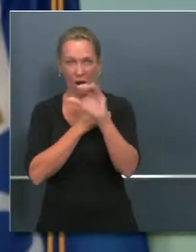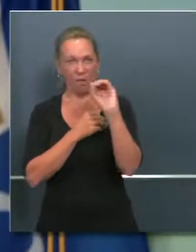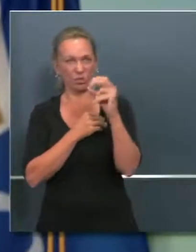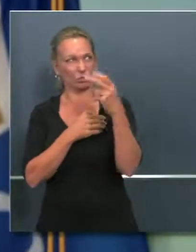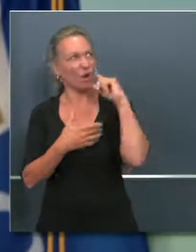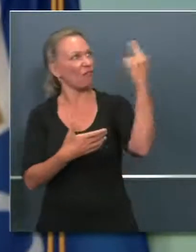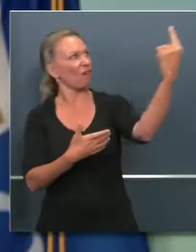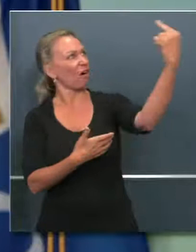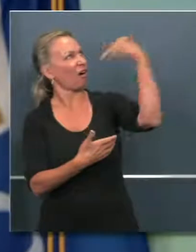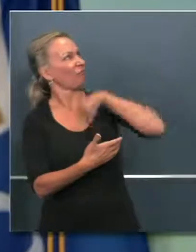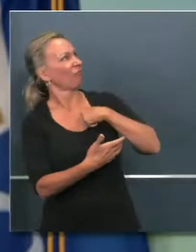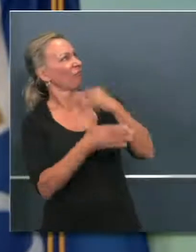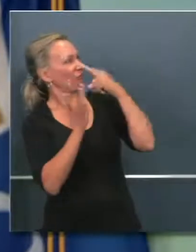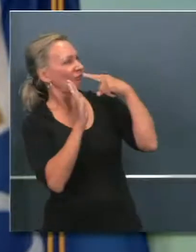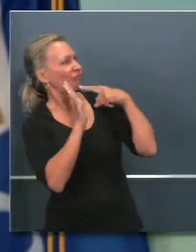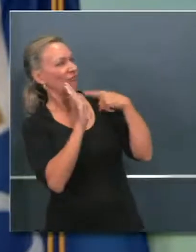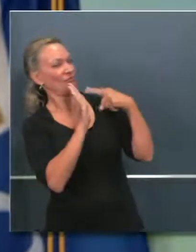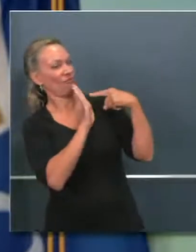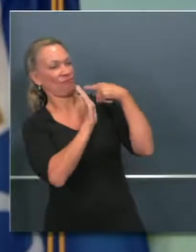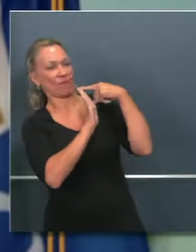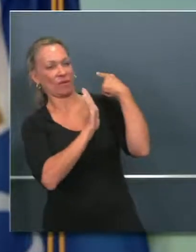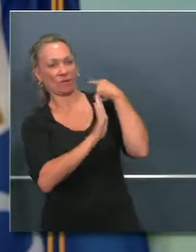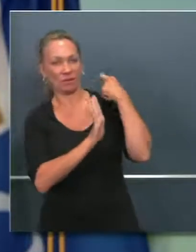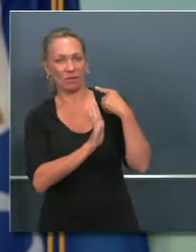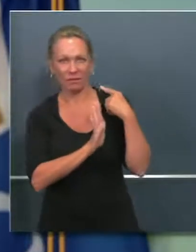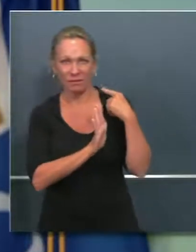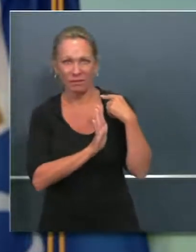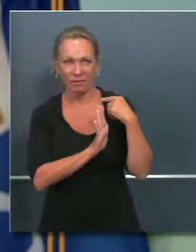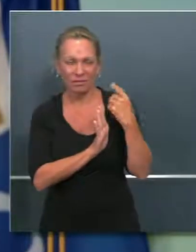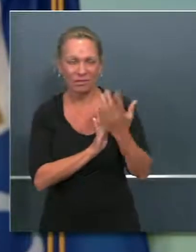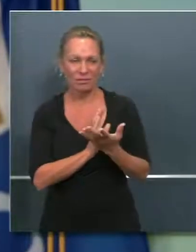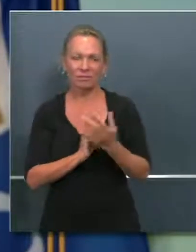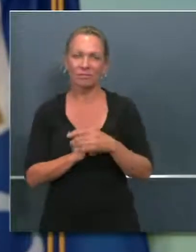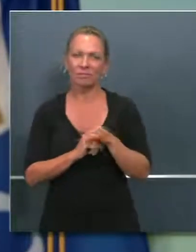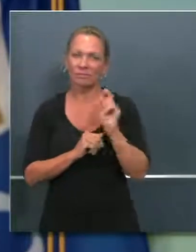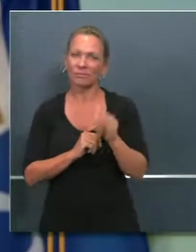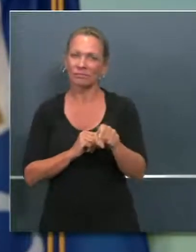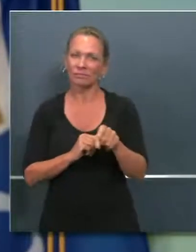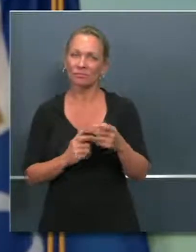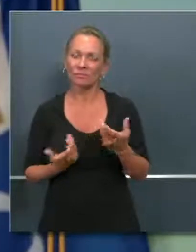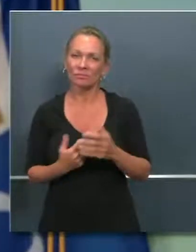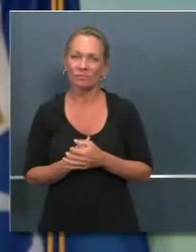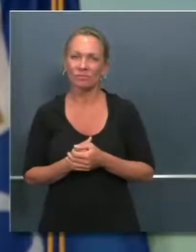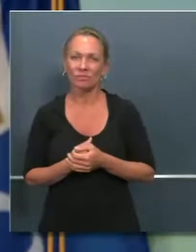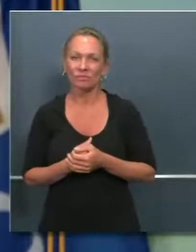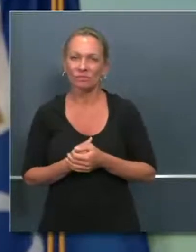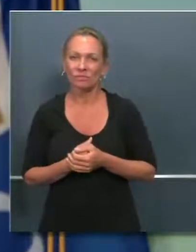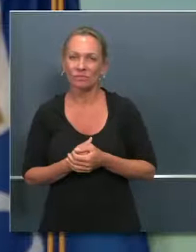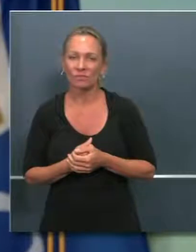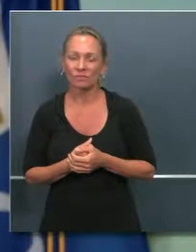few weeks there's been an increase in number of cases and in certain prisons in our prison